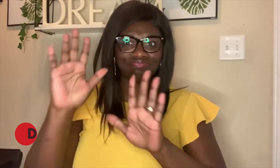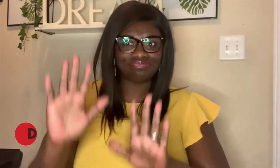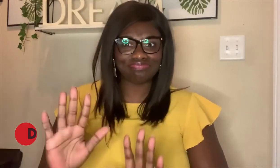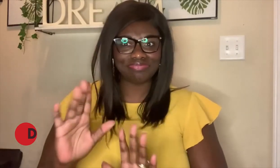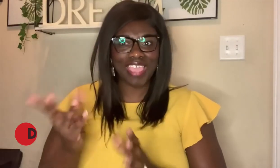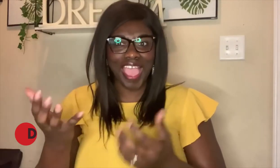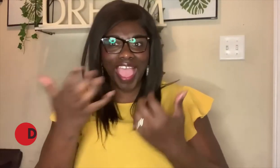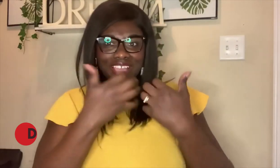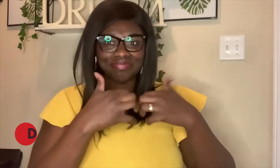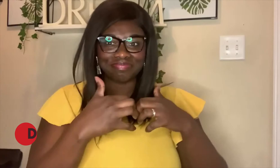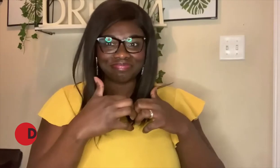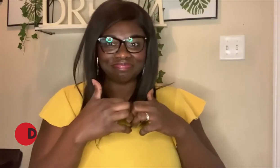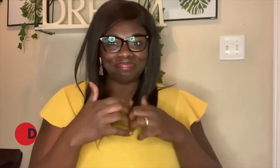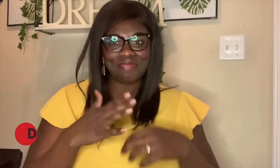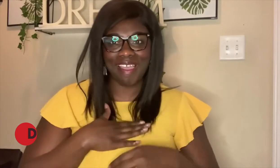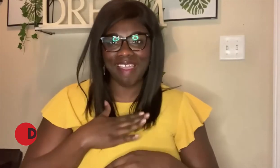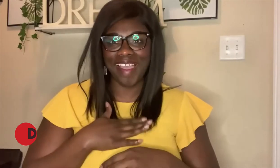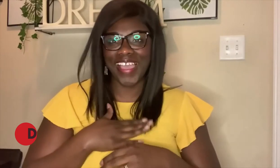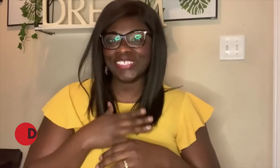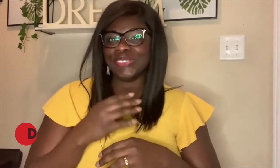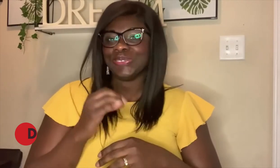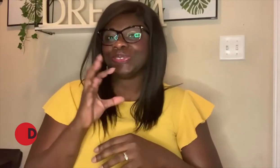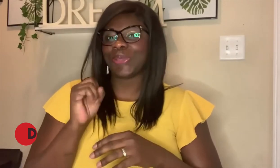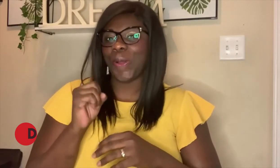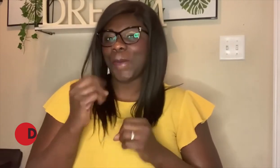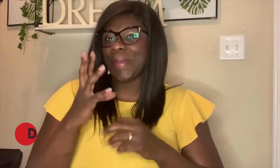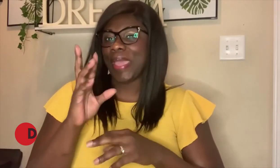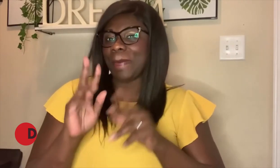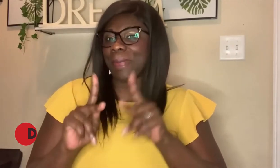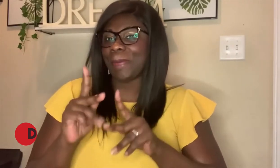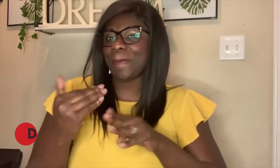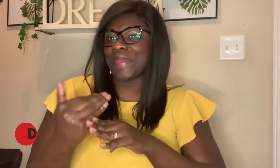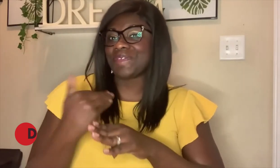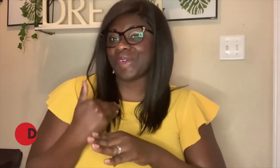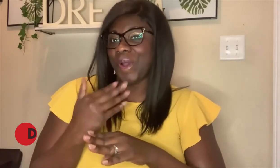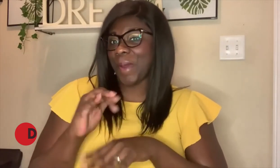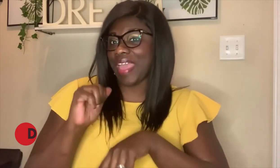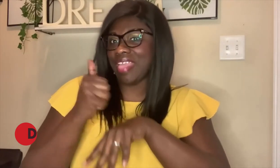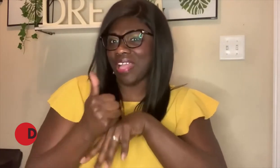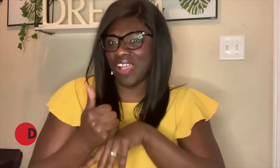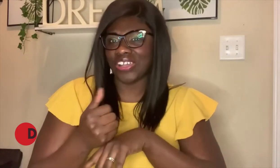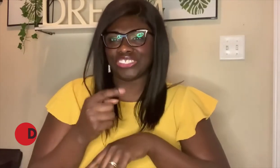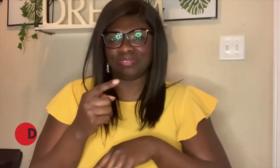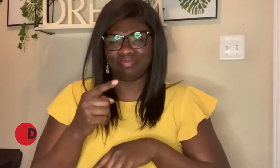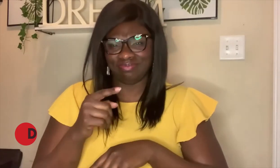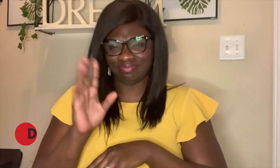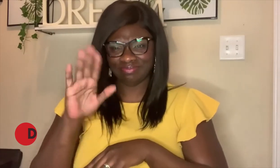When we launched that name, people asked if it was spelled wrong.